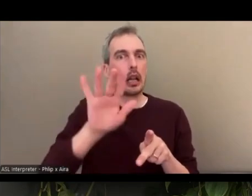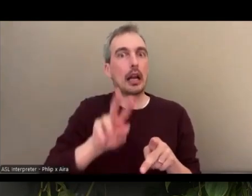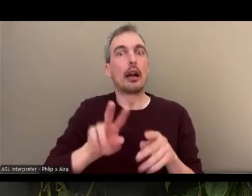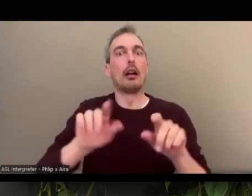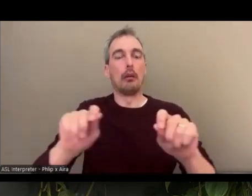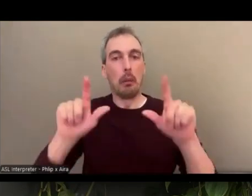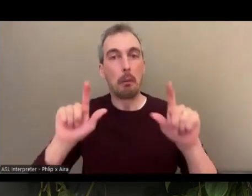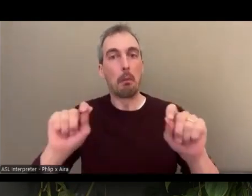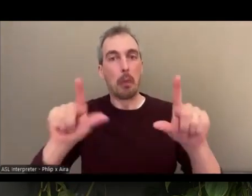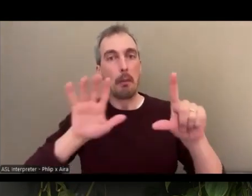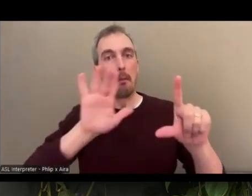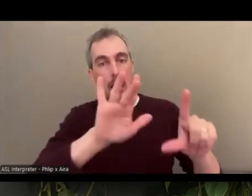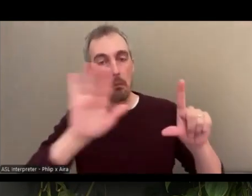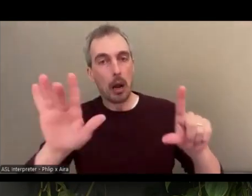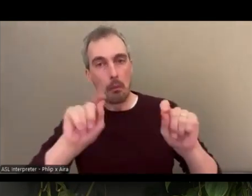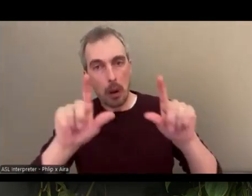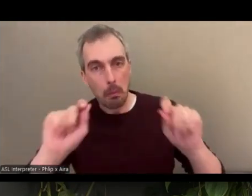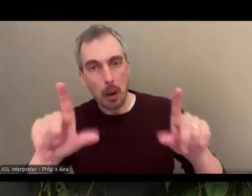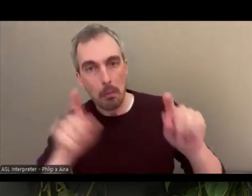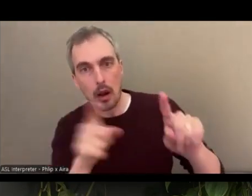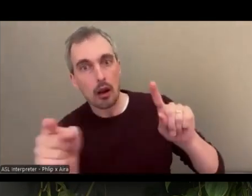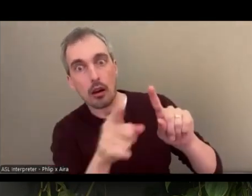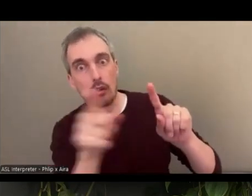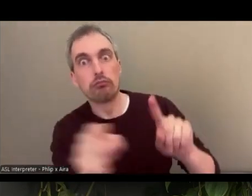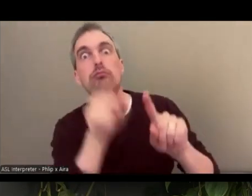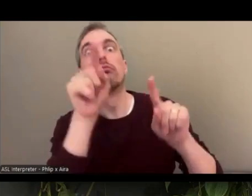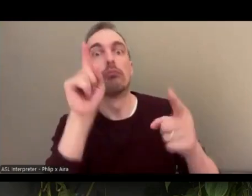to accomplish the task, for example, using a screen reader or voice control?